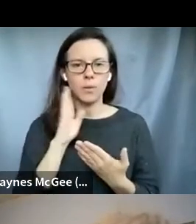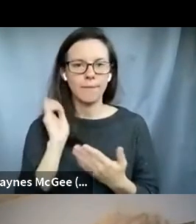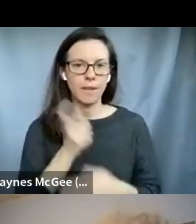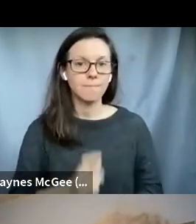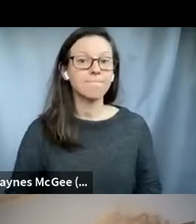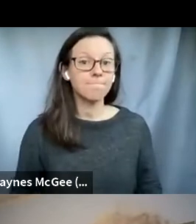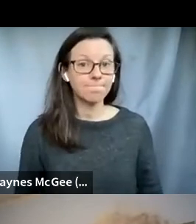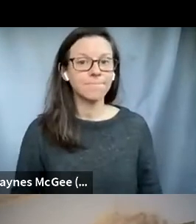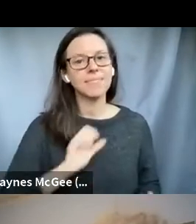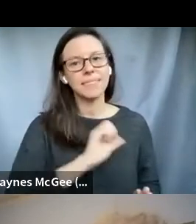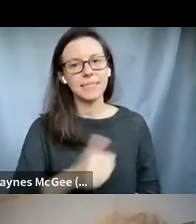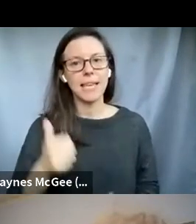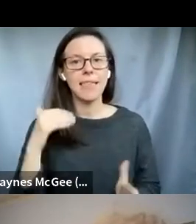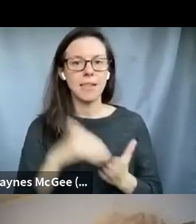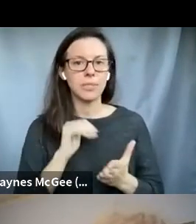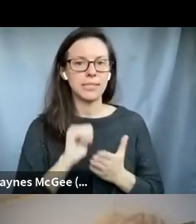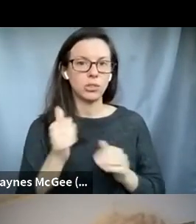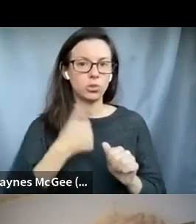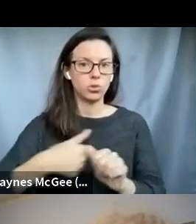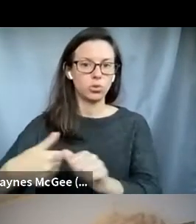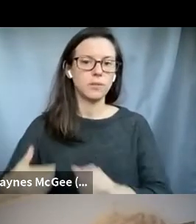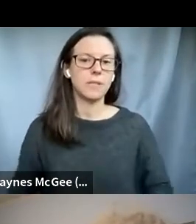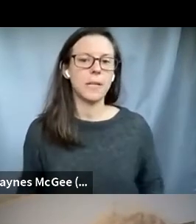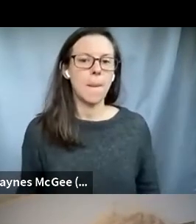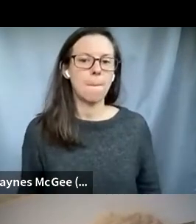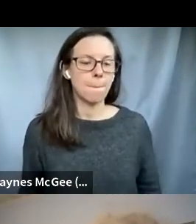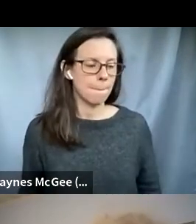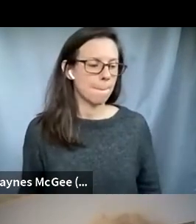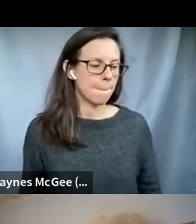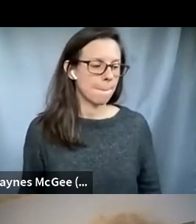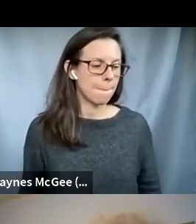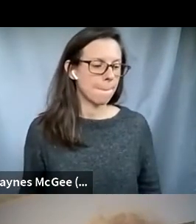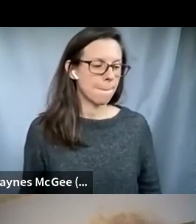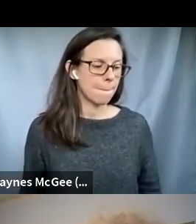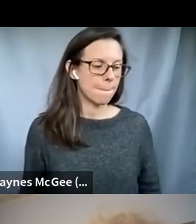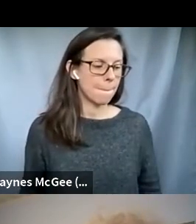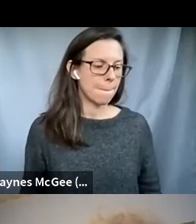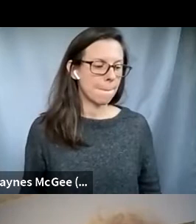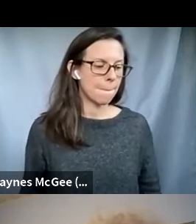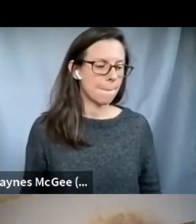A friend and I have a project in mind.